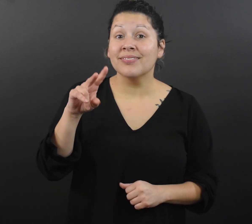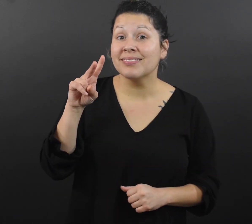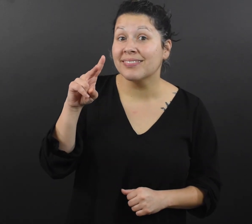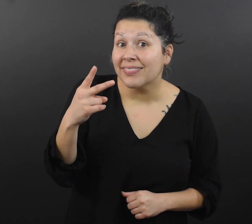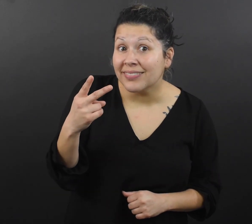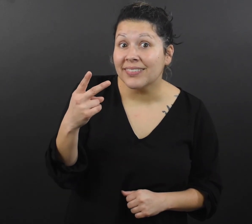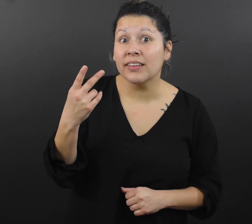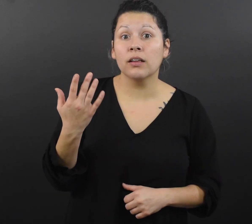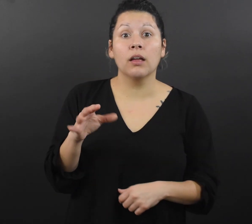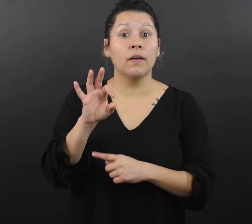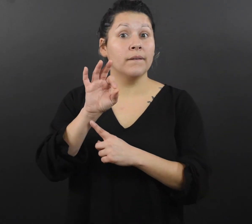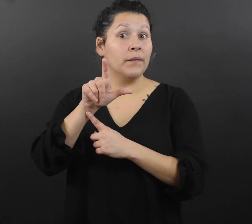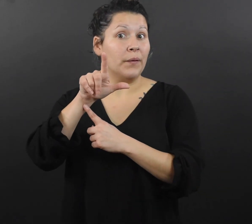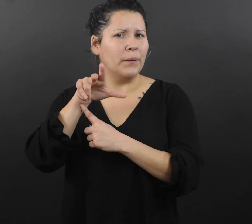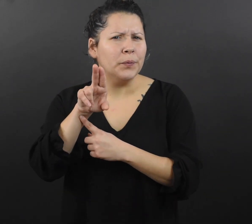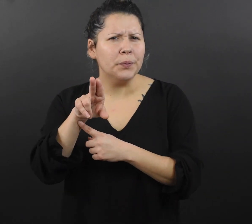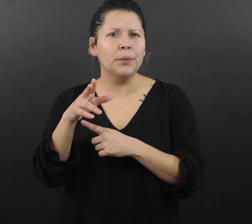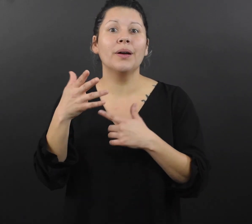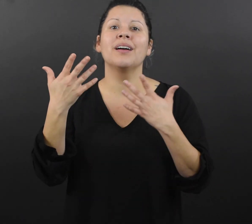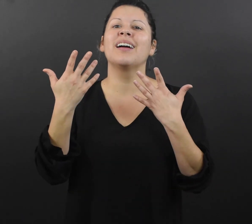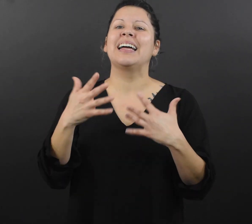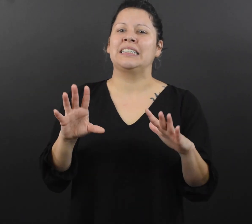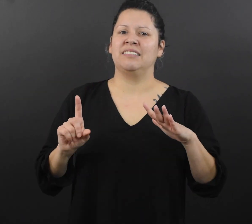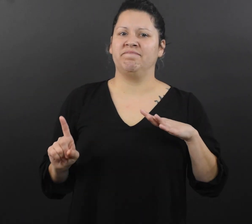to Health.state.mn.us/diseases/flu. INFLUENZA HAS ARRIVED IN MINNESOTA